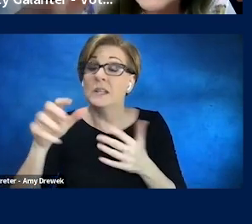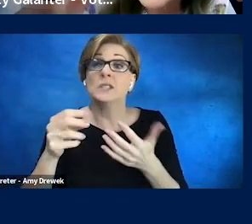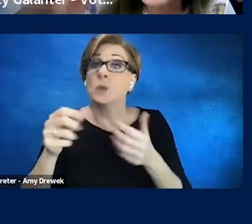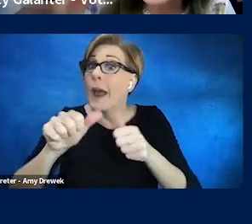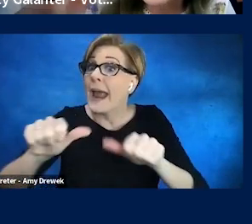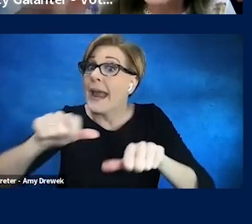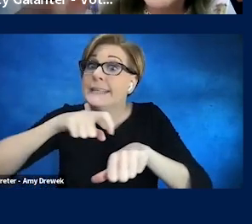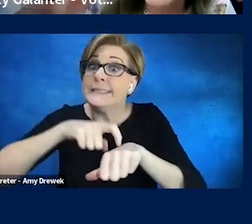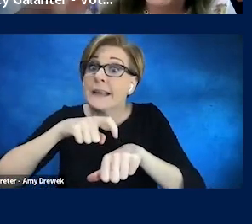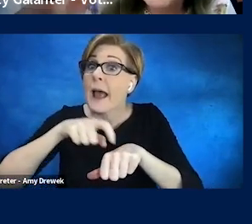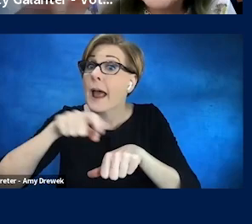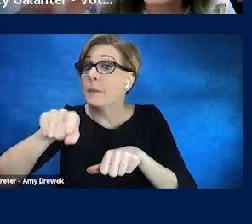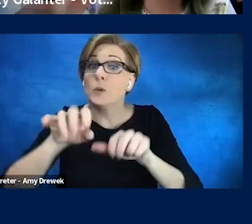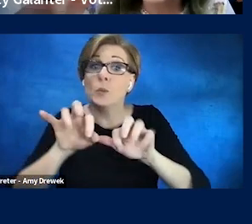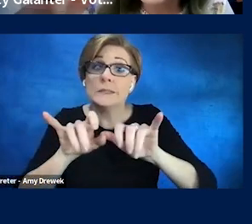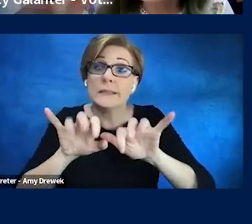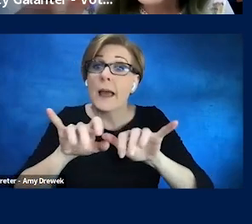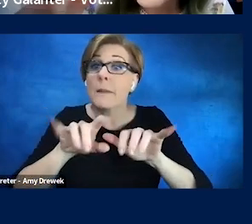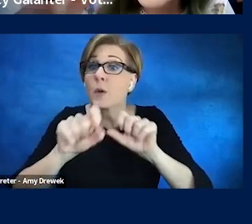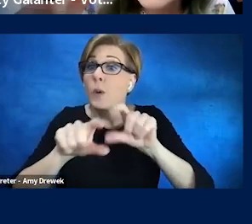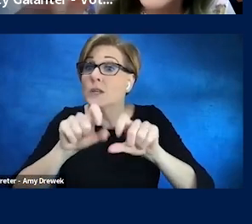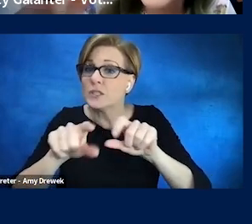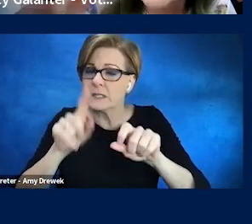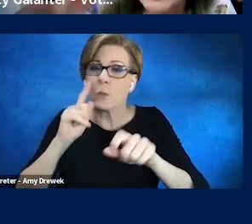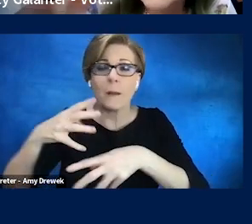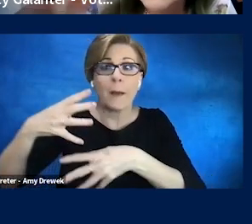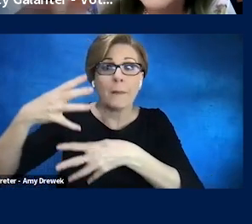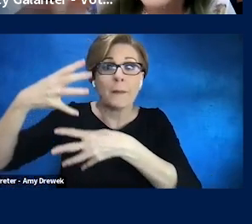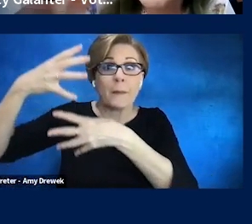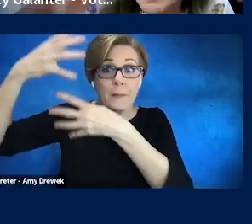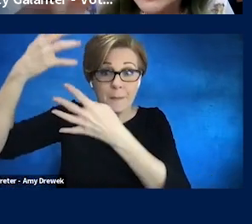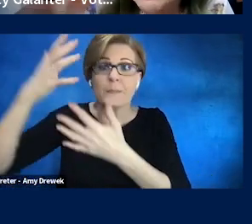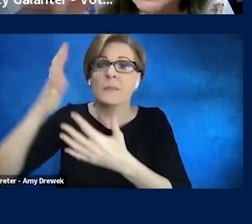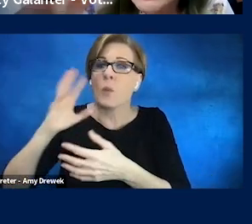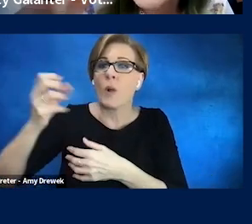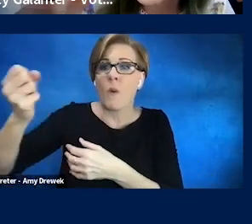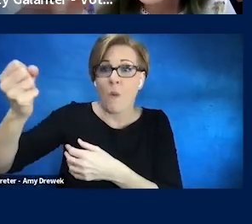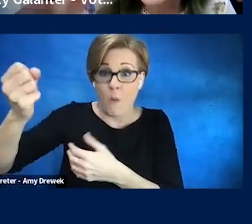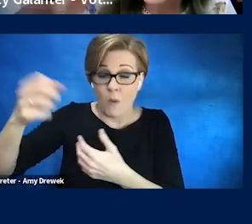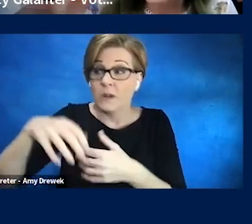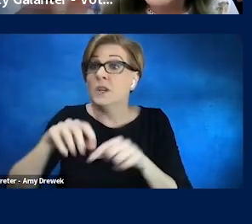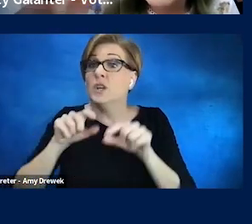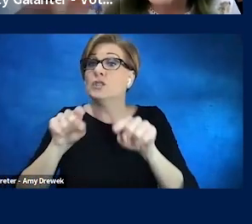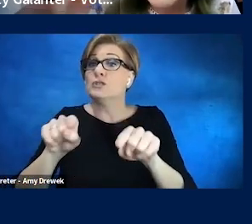out the question and hit submit. We're going to try to answer as many questions as possible during our